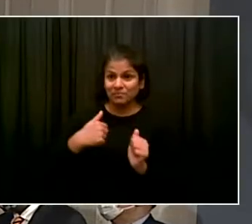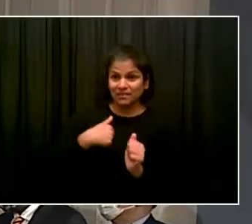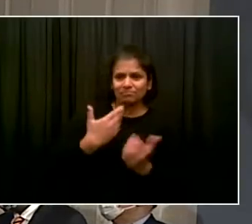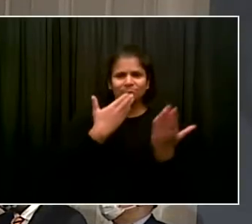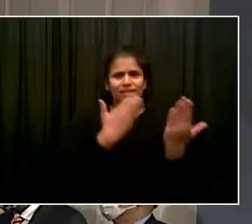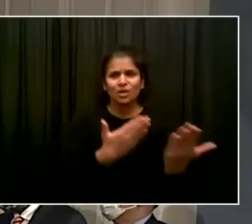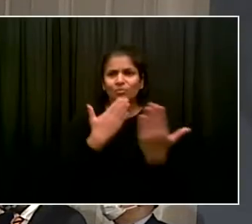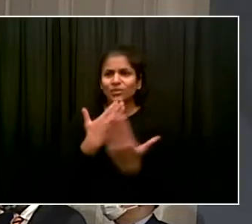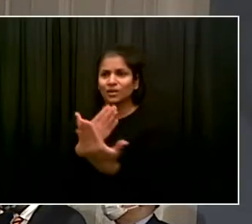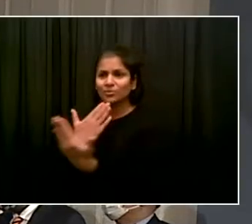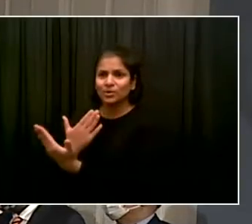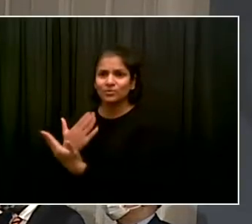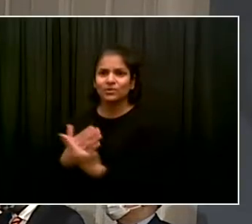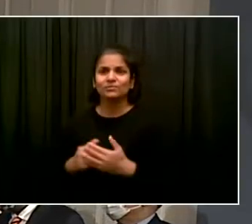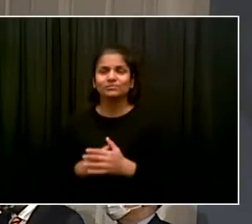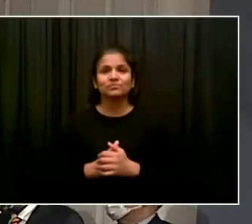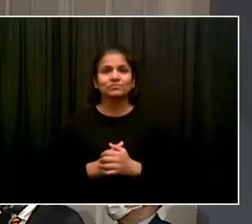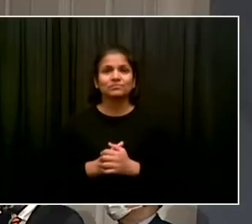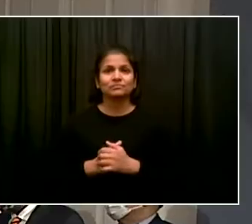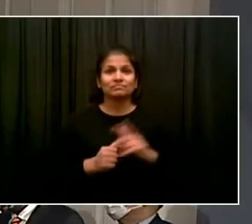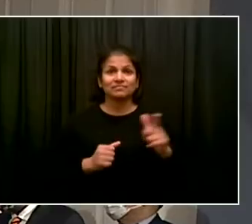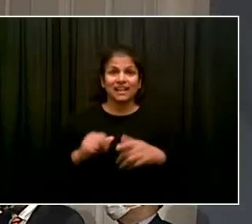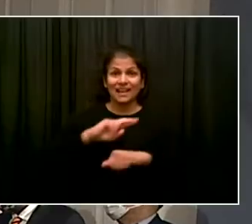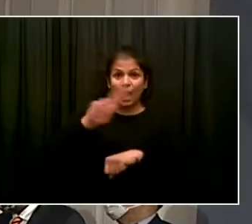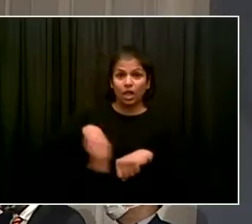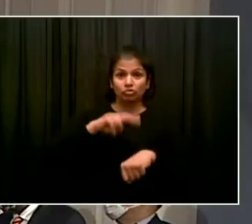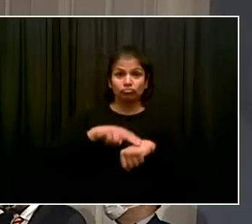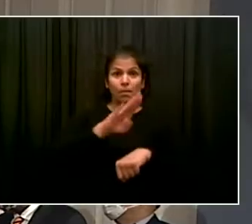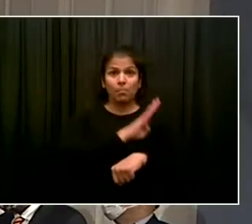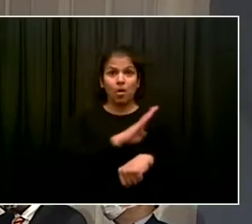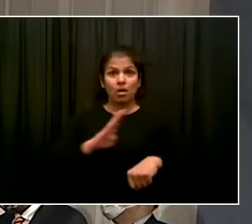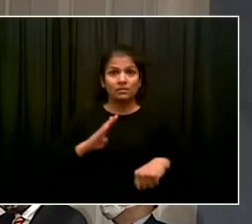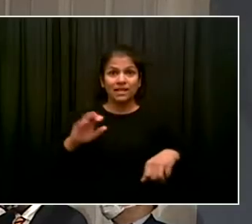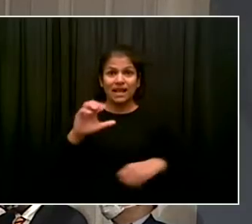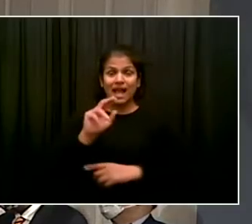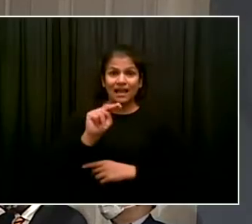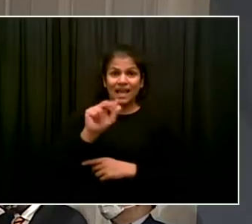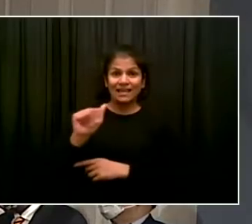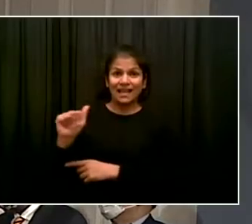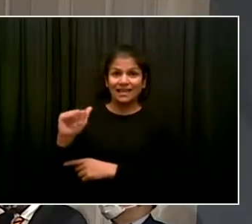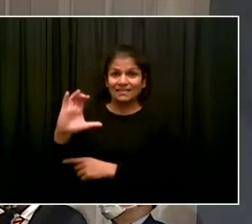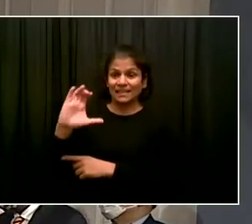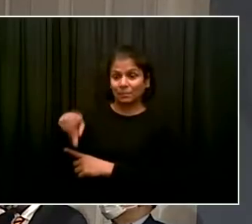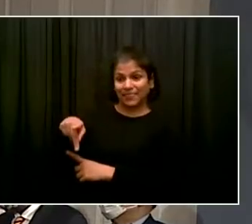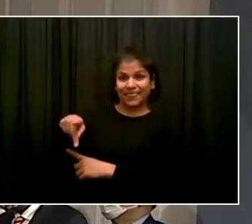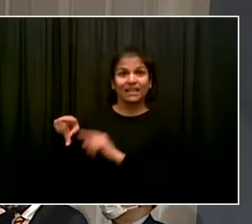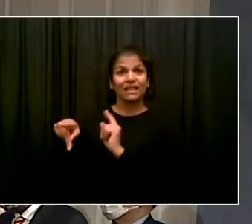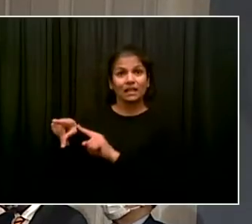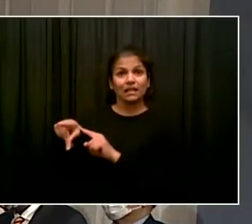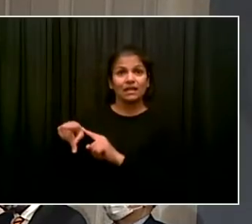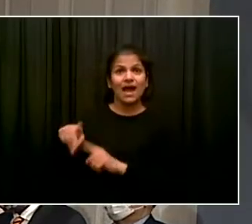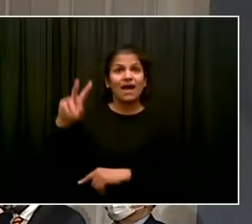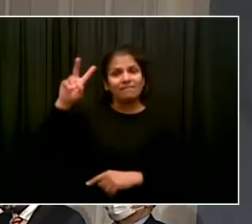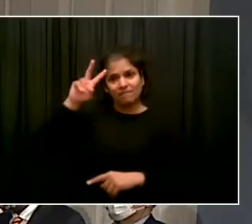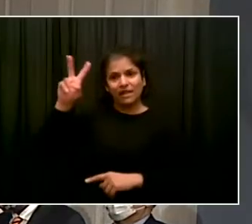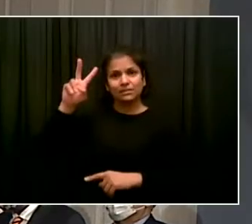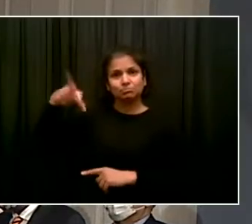ADMINISTRATION. TORAH VICE CHAIR